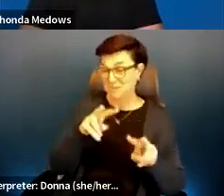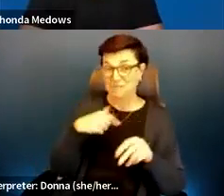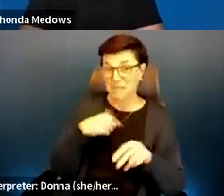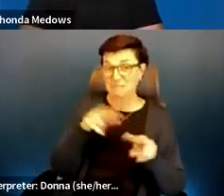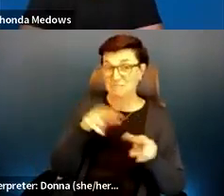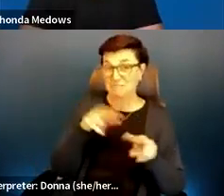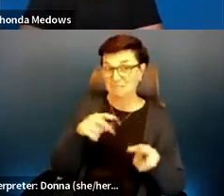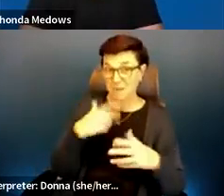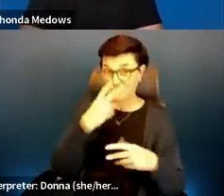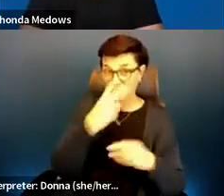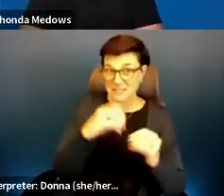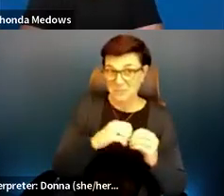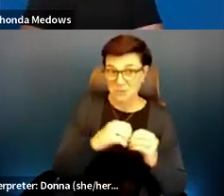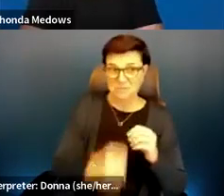Okay. Julie?